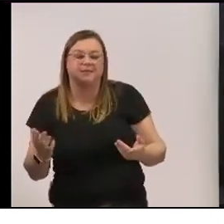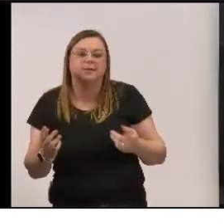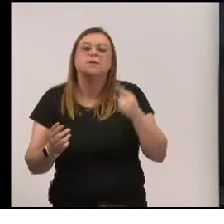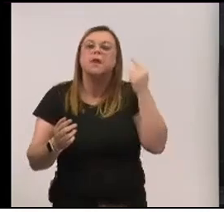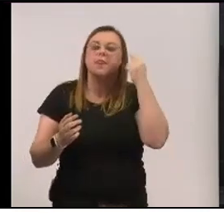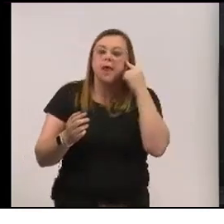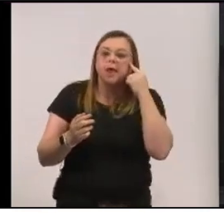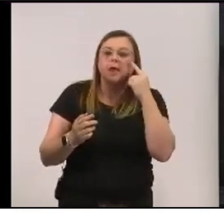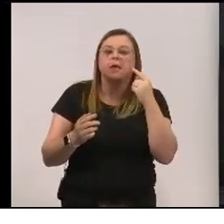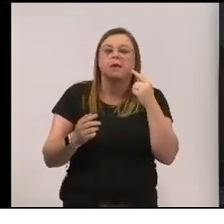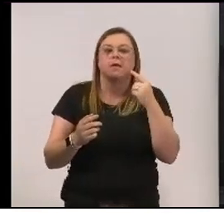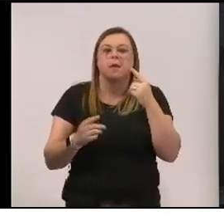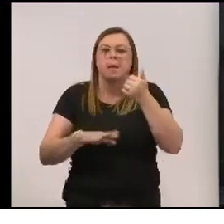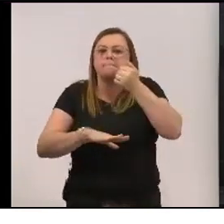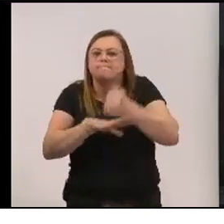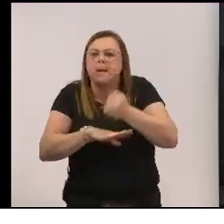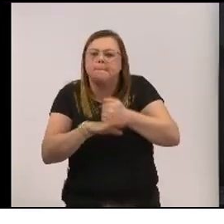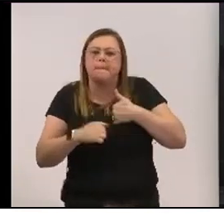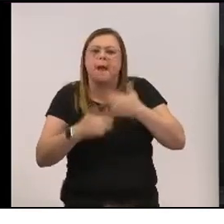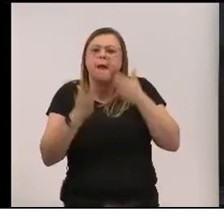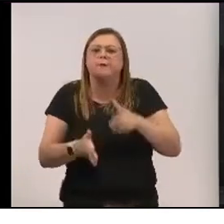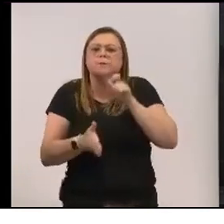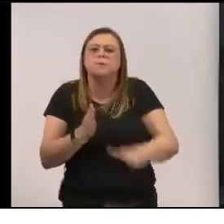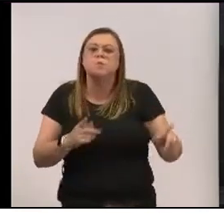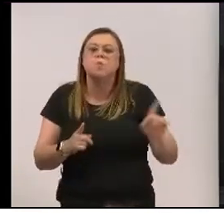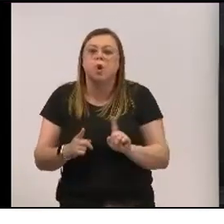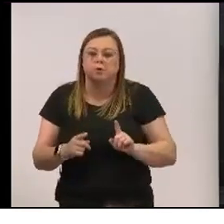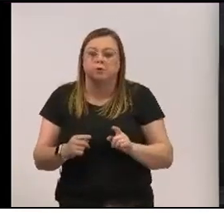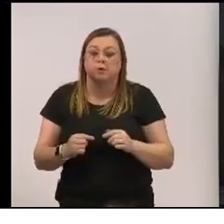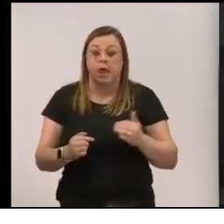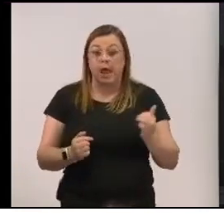what's the minimum I have to do? What is it that I'm expected to do